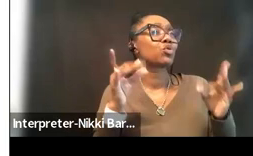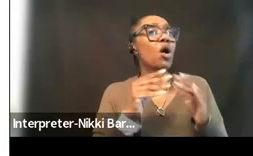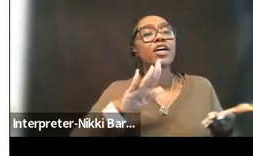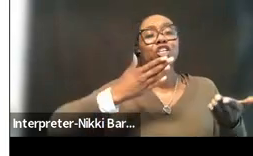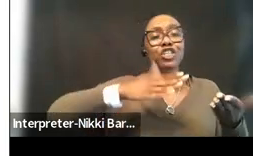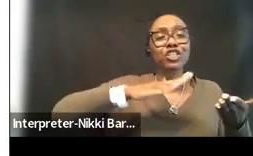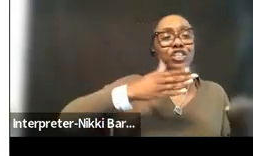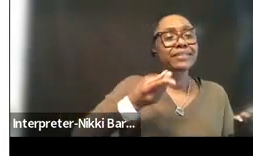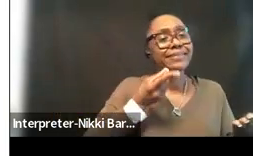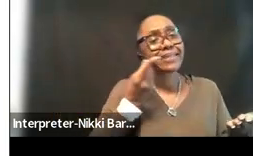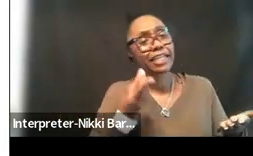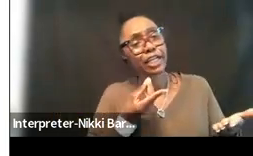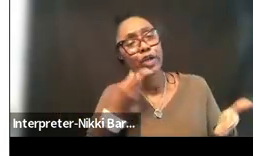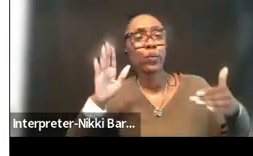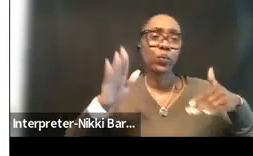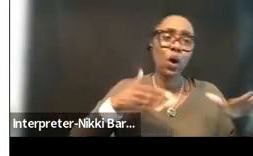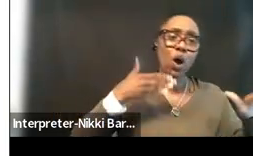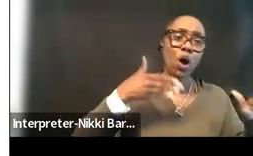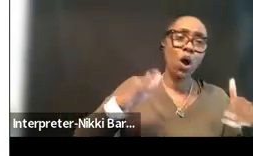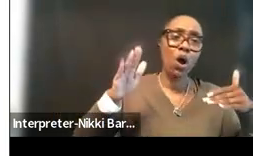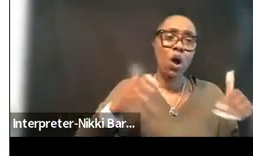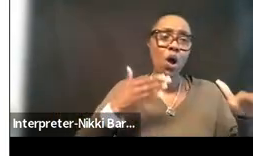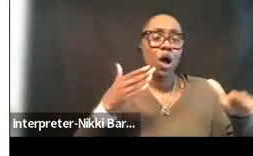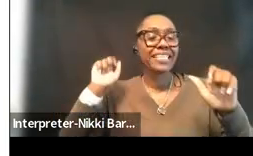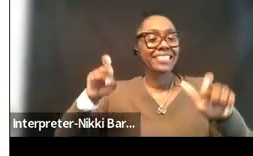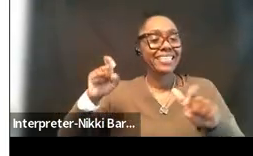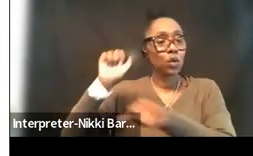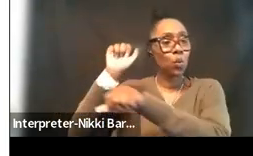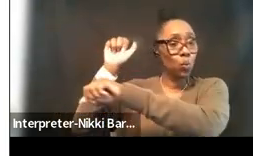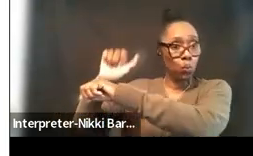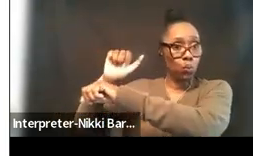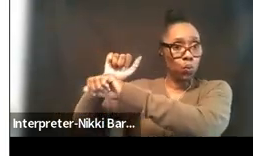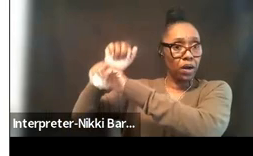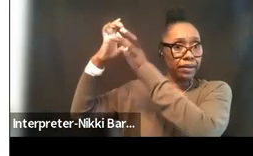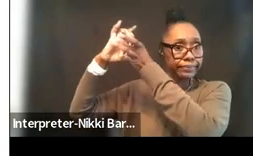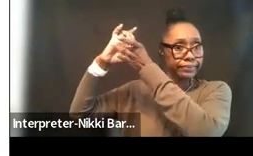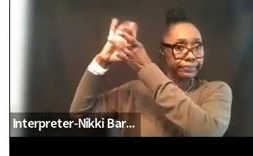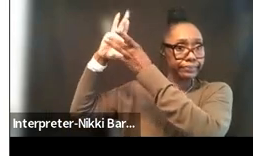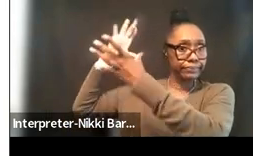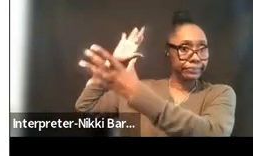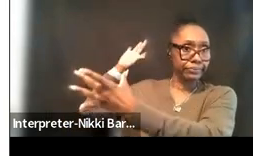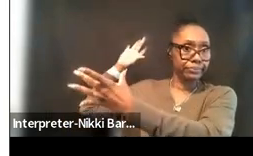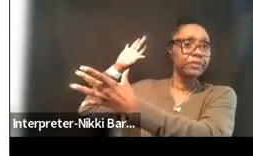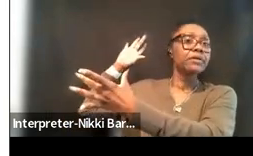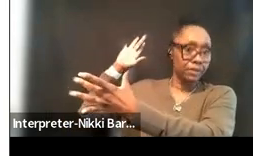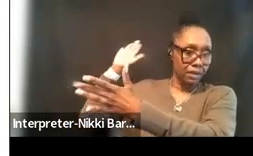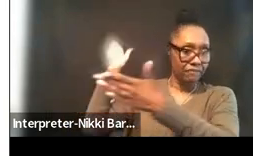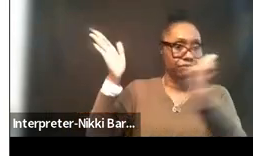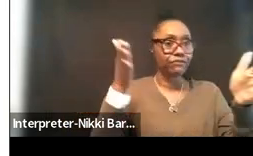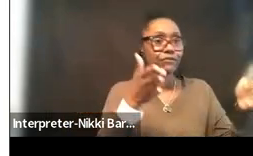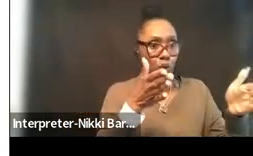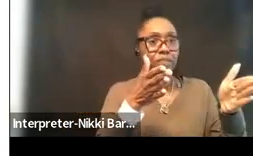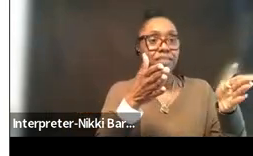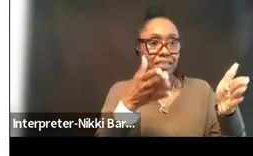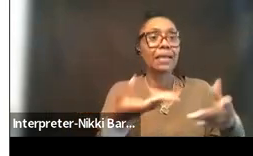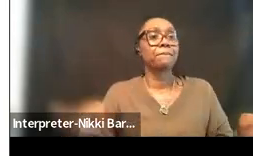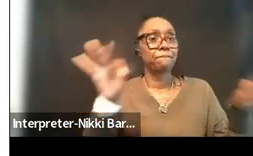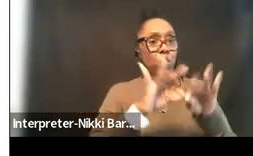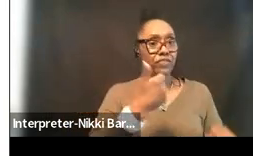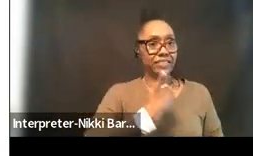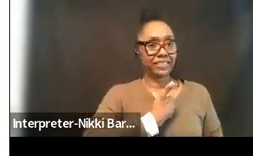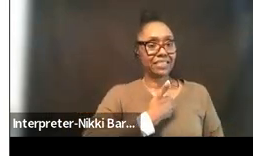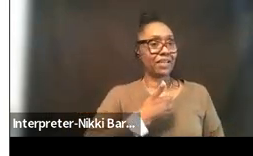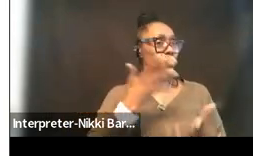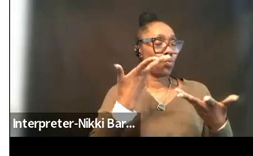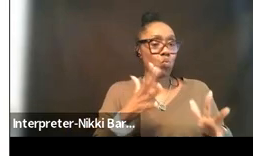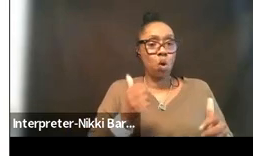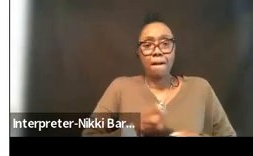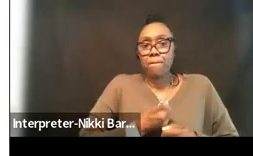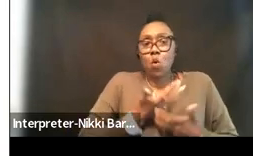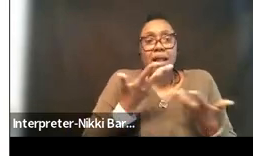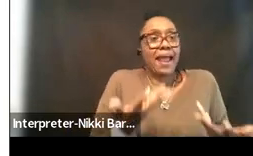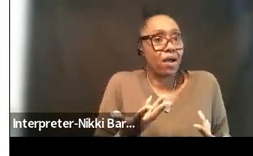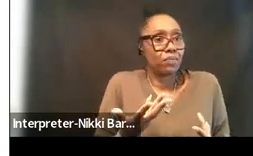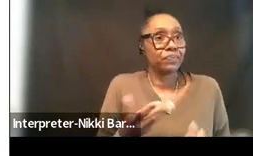And that's very, very important in avoiding burnout. Debrief being able to talk about what you've experienced.